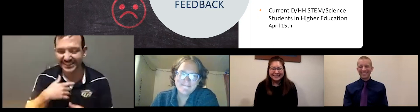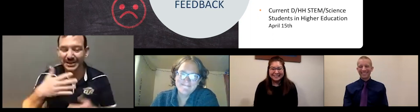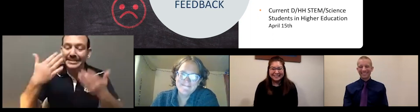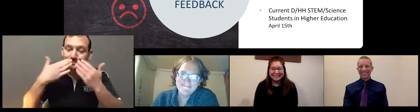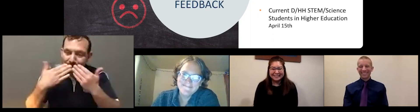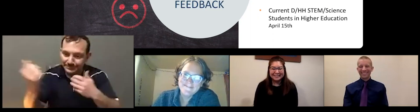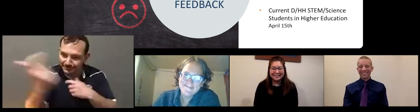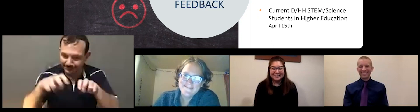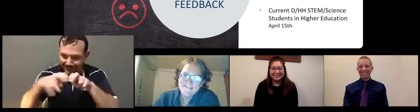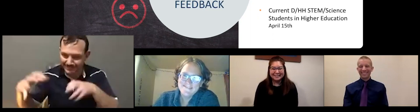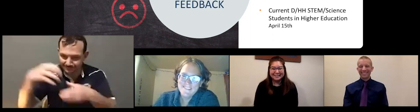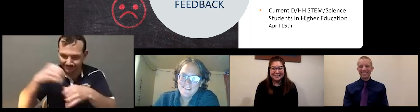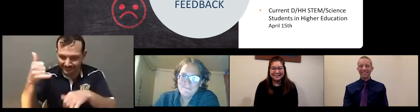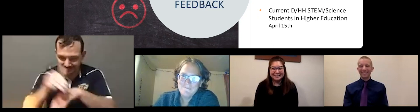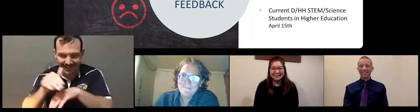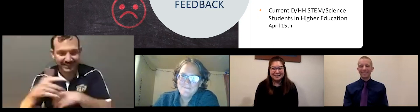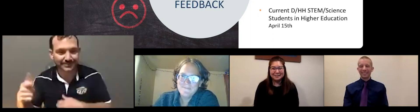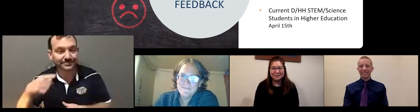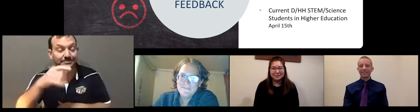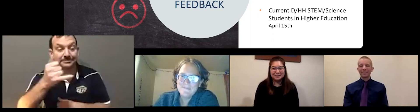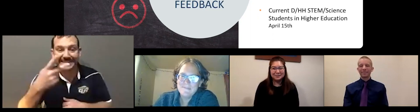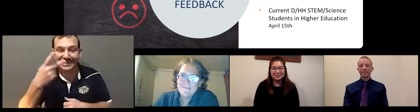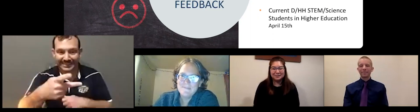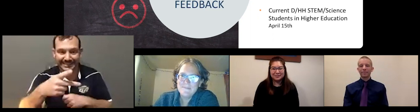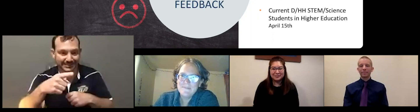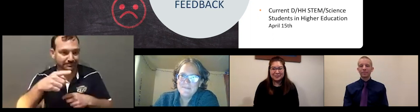Thank you all, to the panelists, for participating tonight.